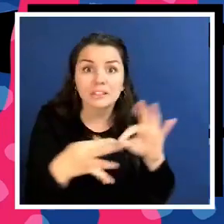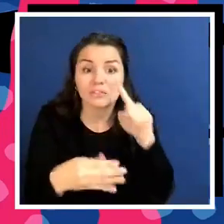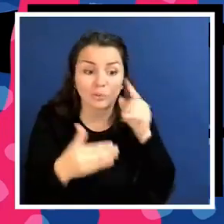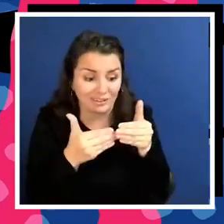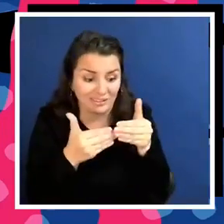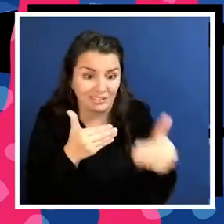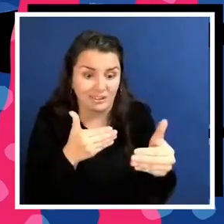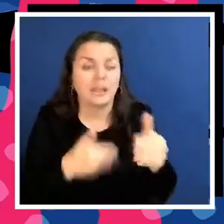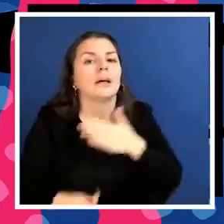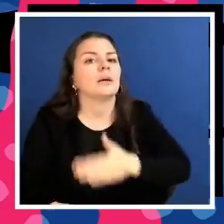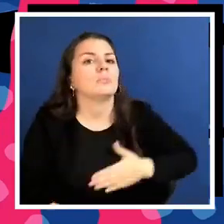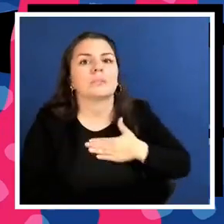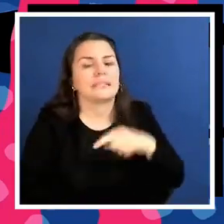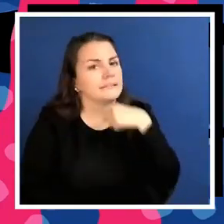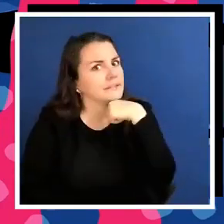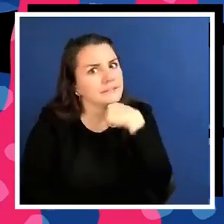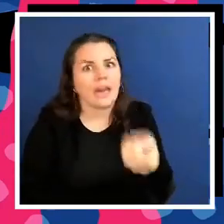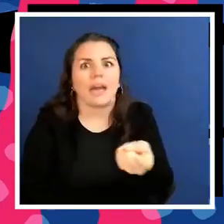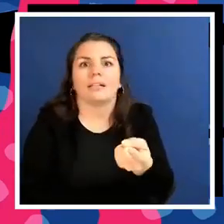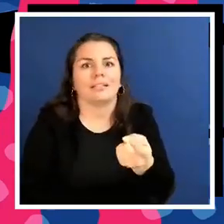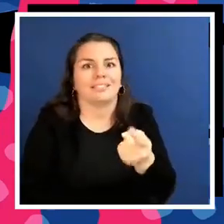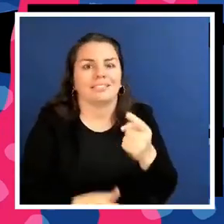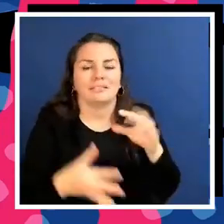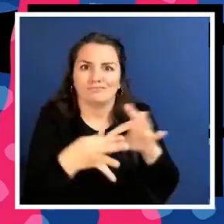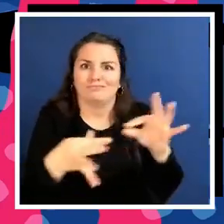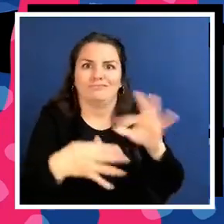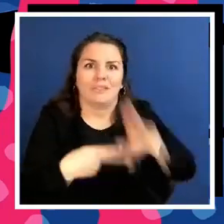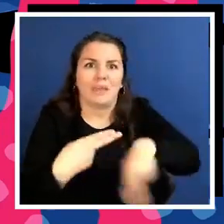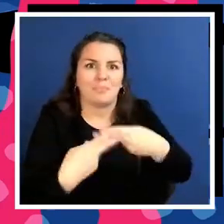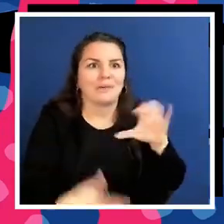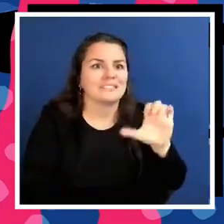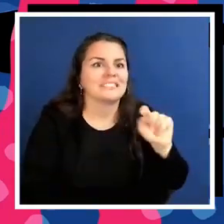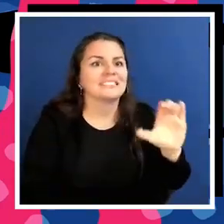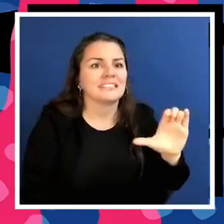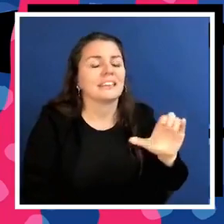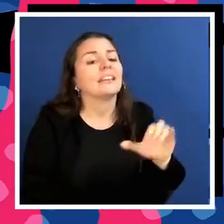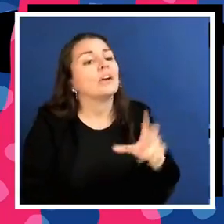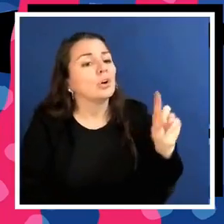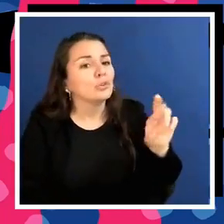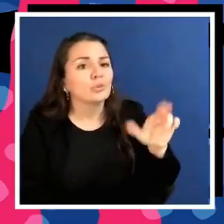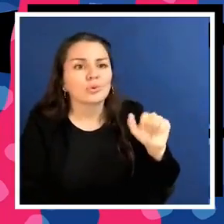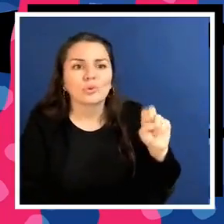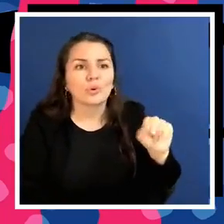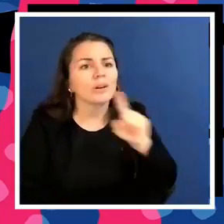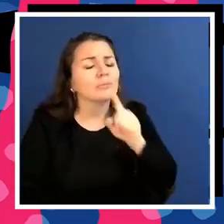KNOW. IF YOU TELL ANYBODY ANYTHING